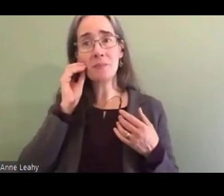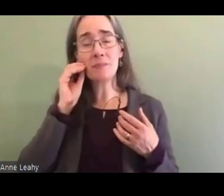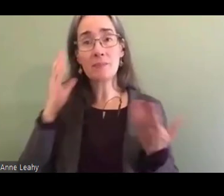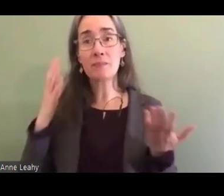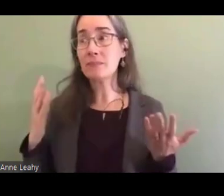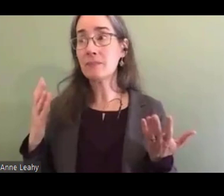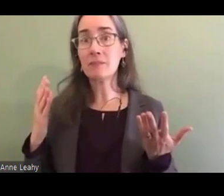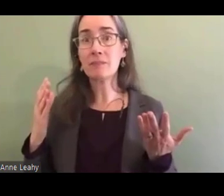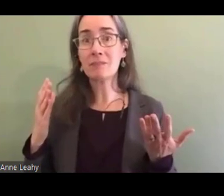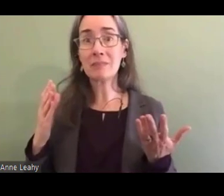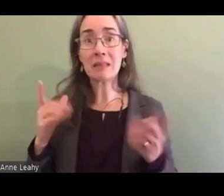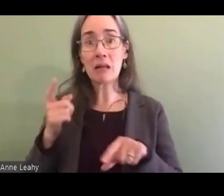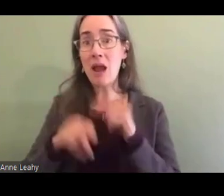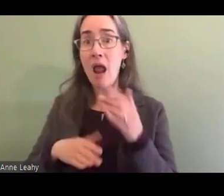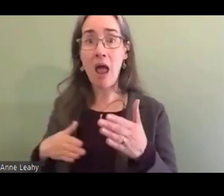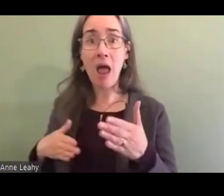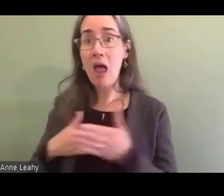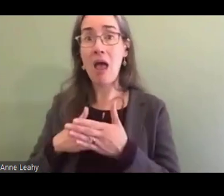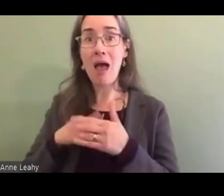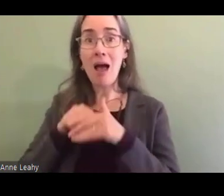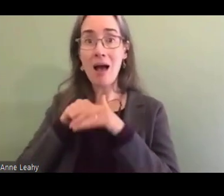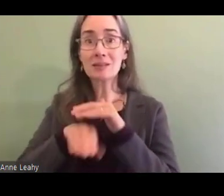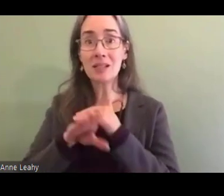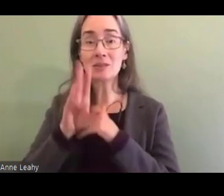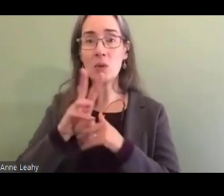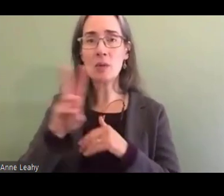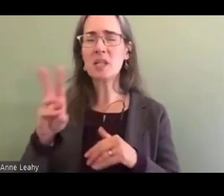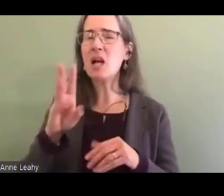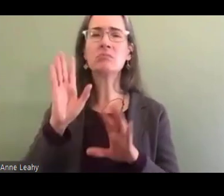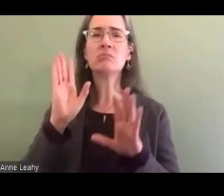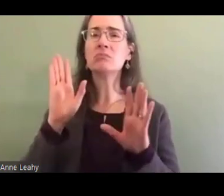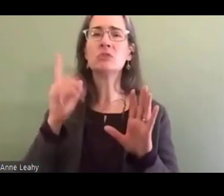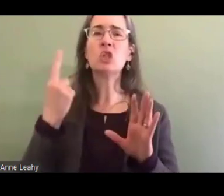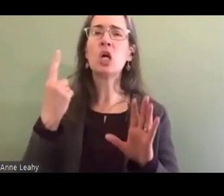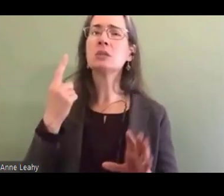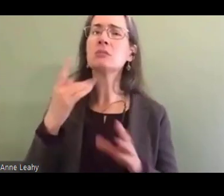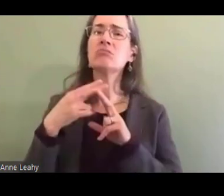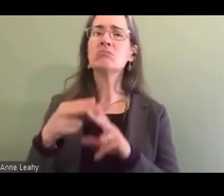That not being able to access the website is merely an inconvenience